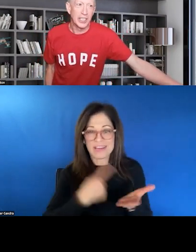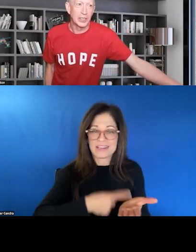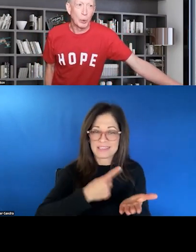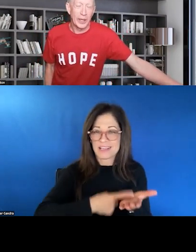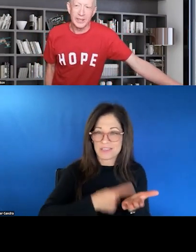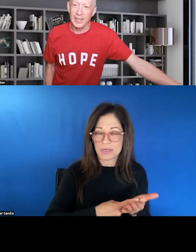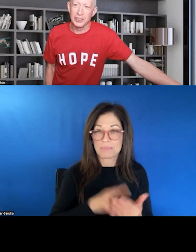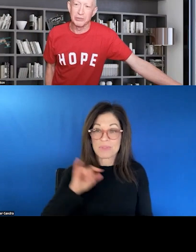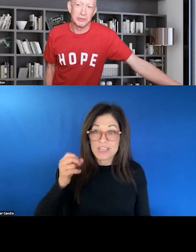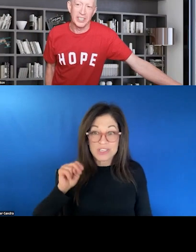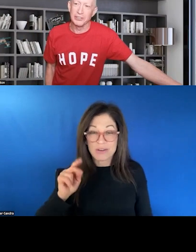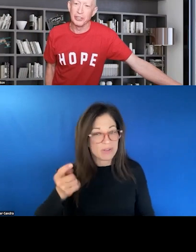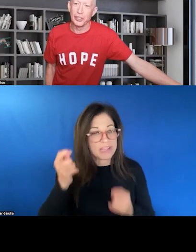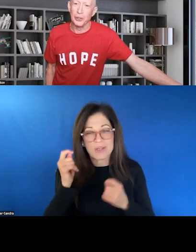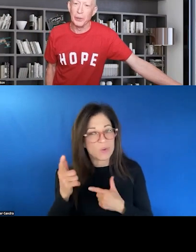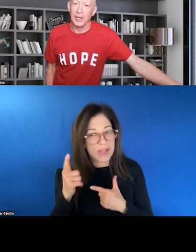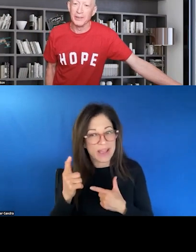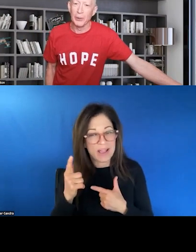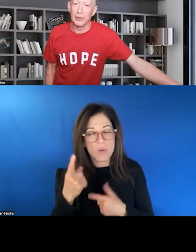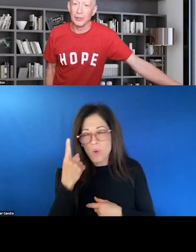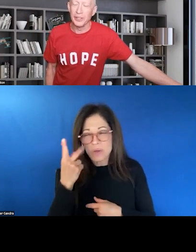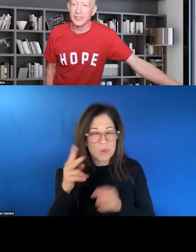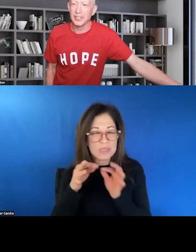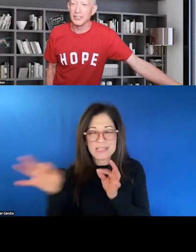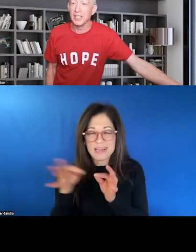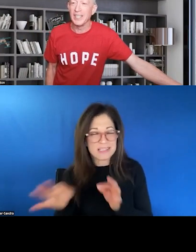JENN, JUST A QUICK SENTENCE OR TWO GOING THROUGH THE DISCUSSION,